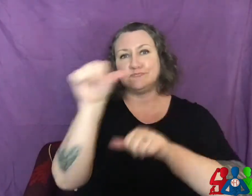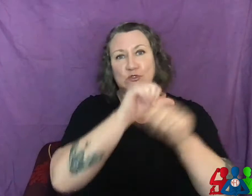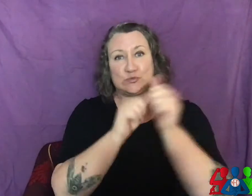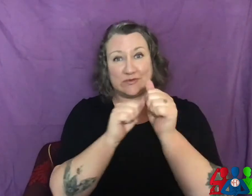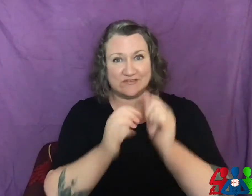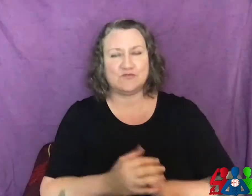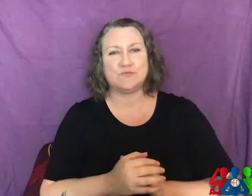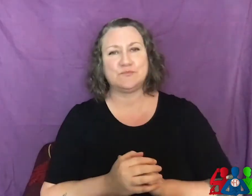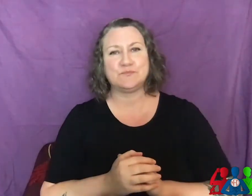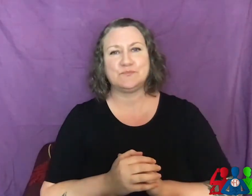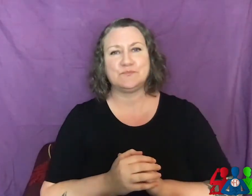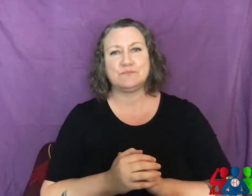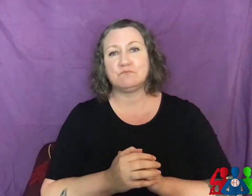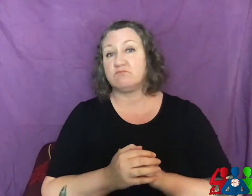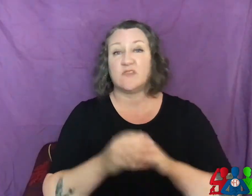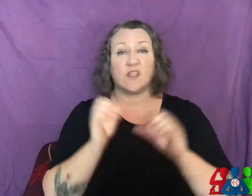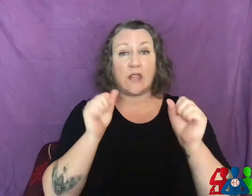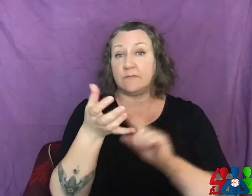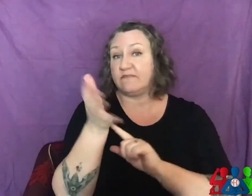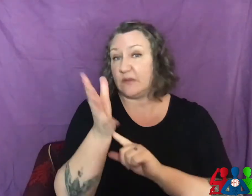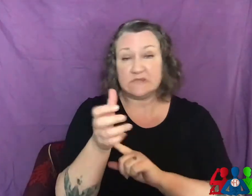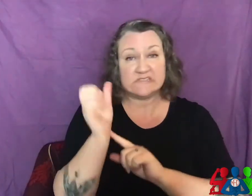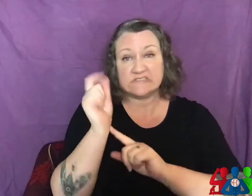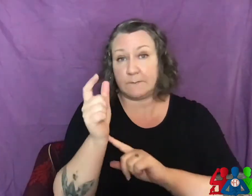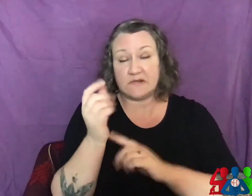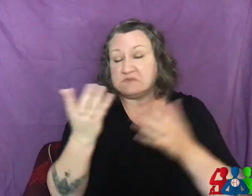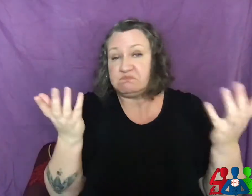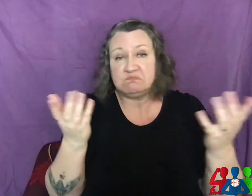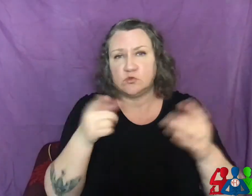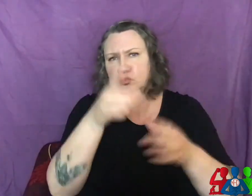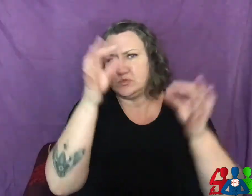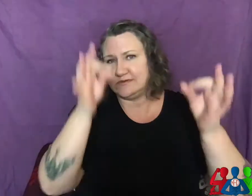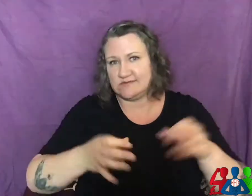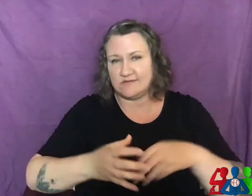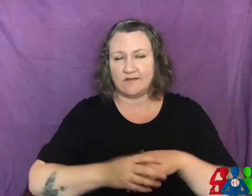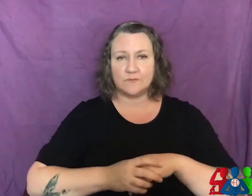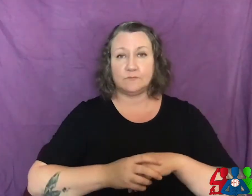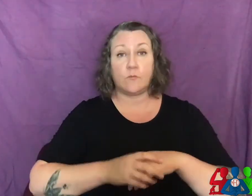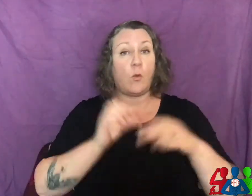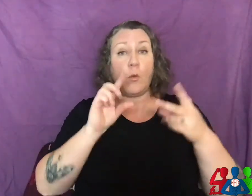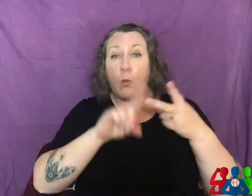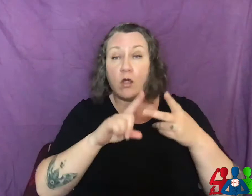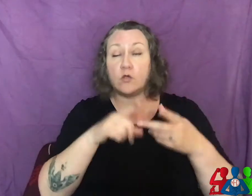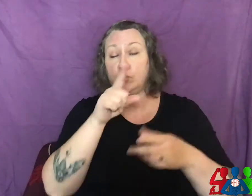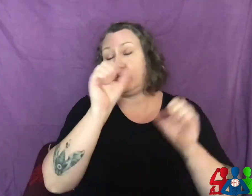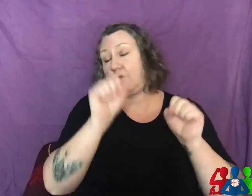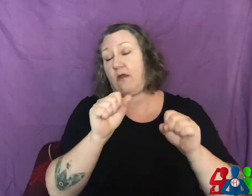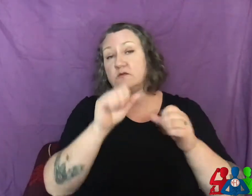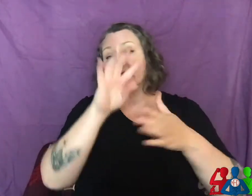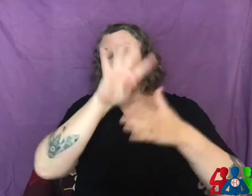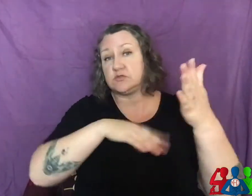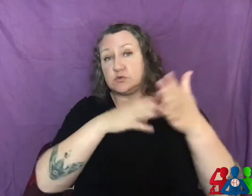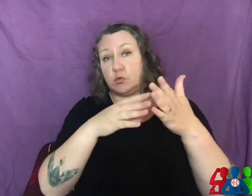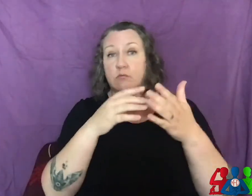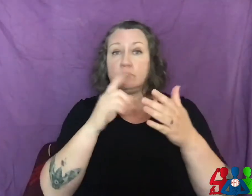end of class for them to chat with each other. It can be five or ten minutes. It's up to you.